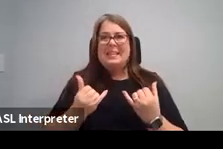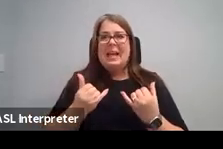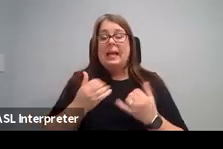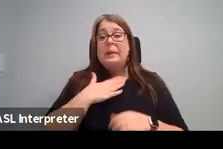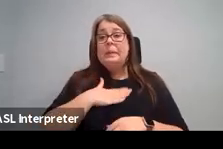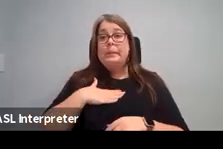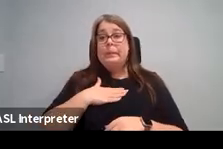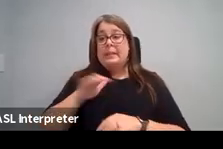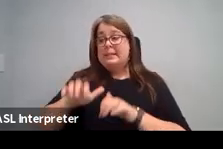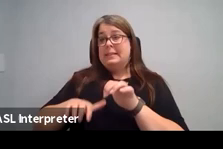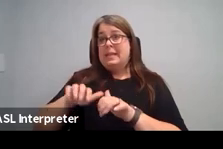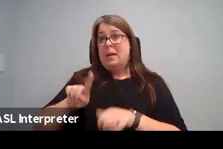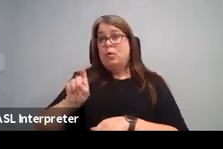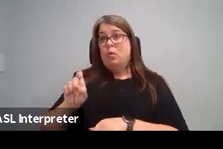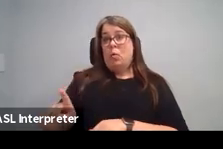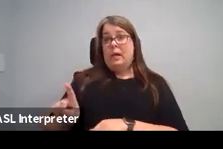Allison Frenzel : feature which is at the bottom of your screen.